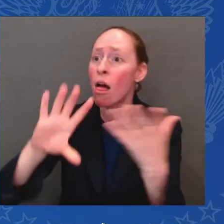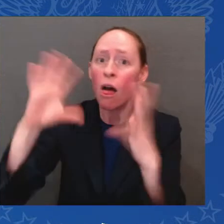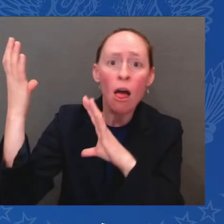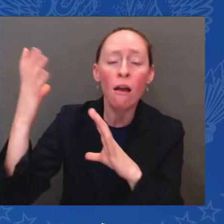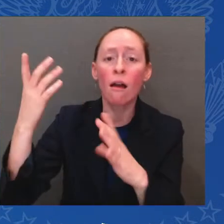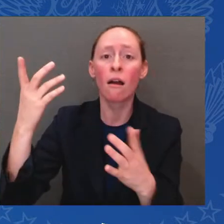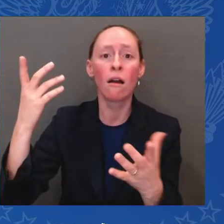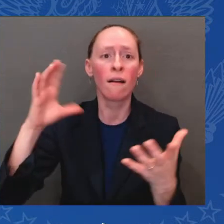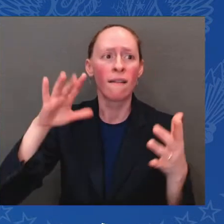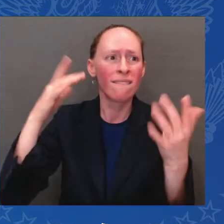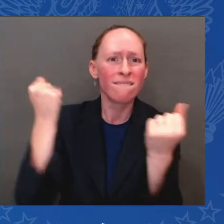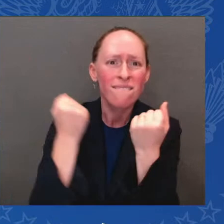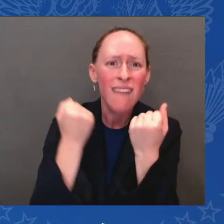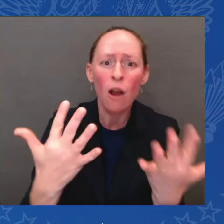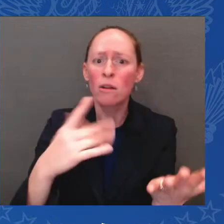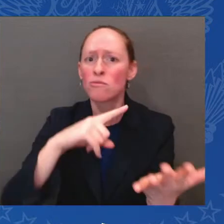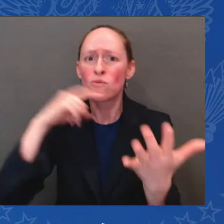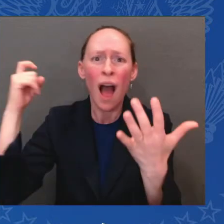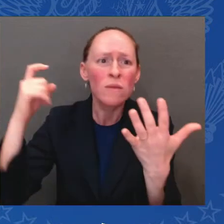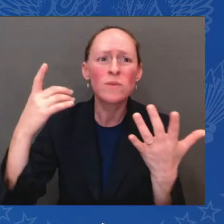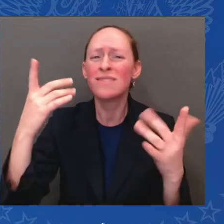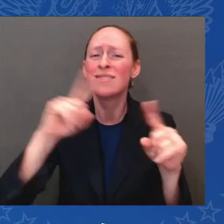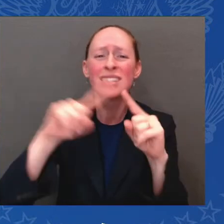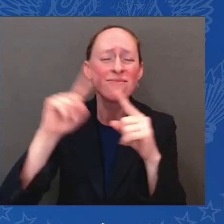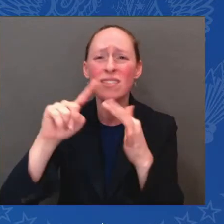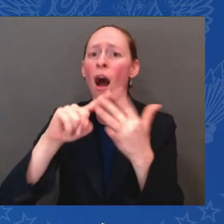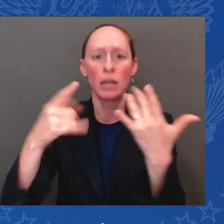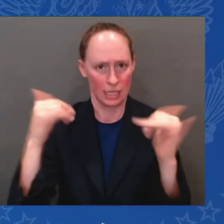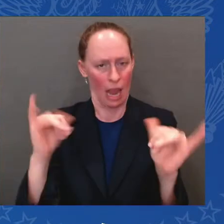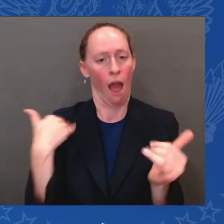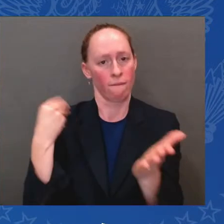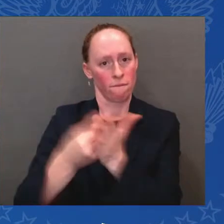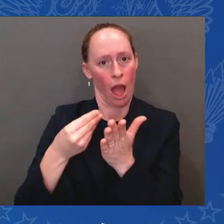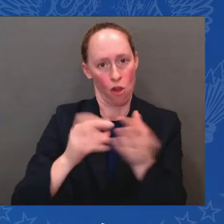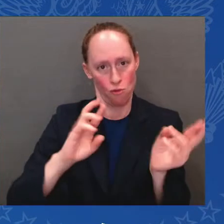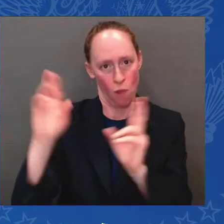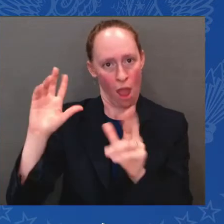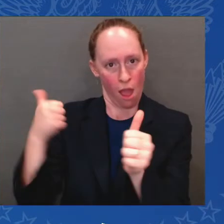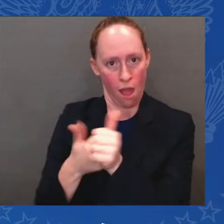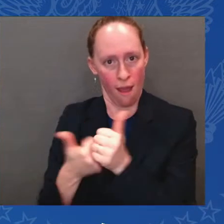which means it will be able to fully serve the needs of the American people and the elderly.